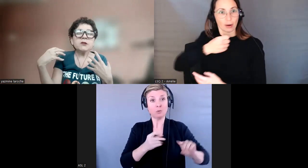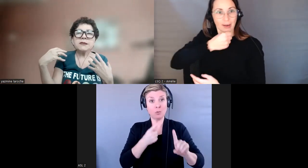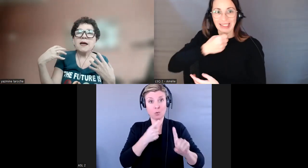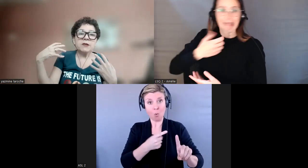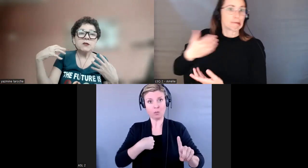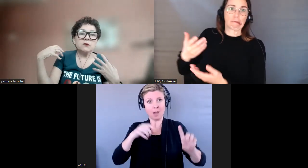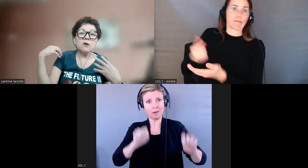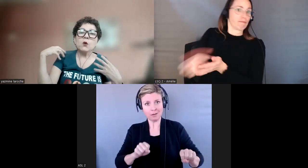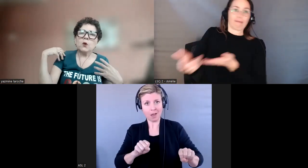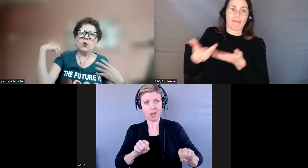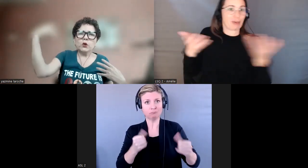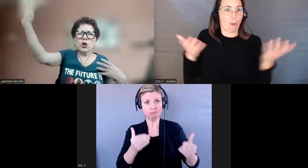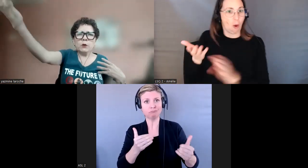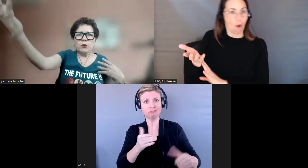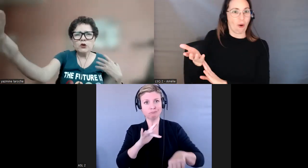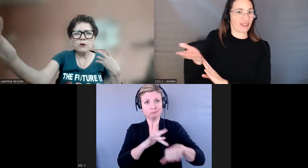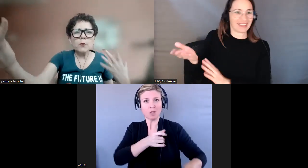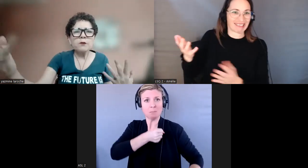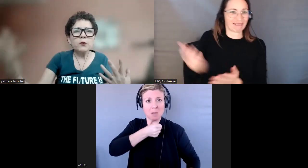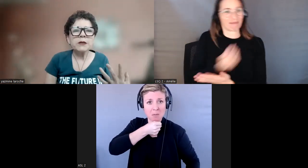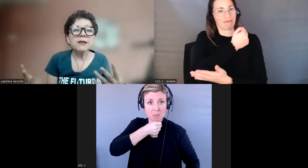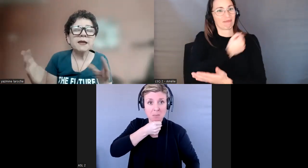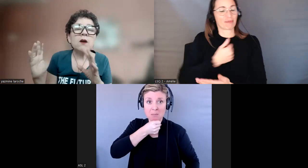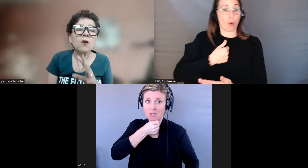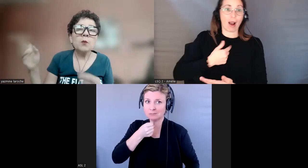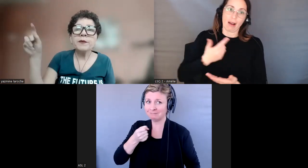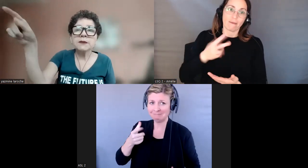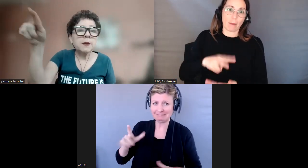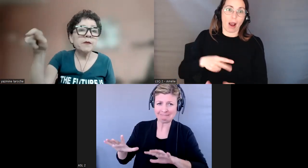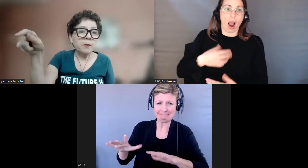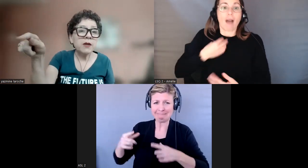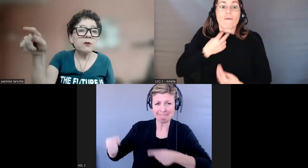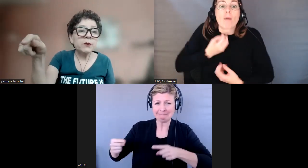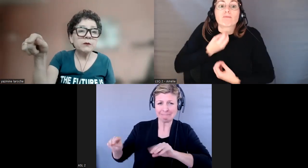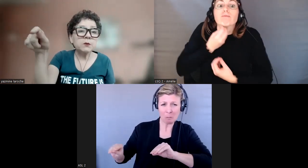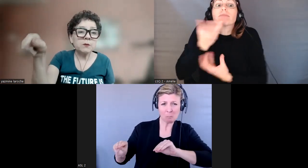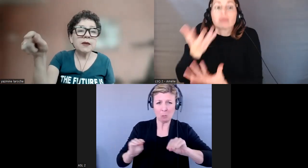just having to really project my voice and hope that some of the microphones would pick